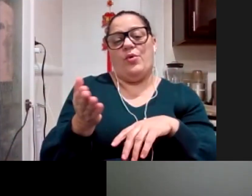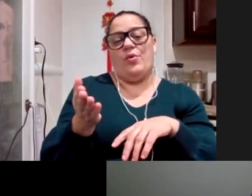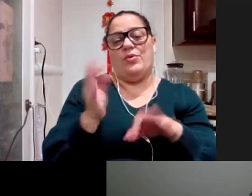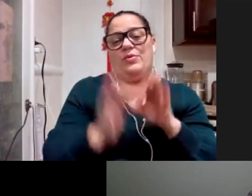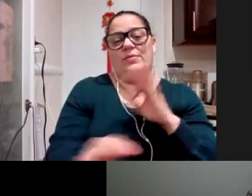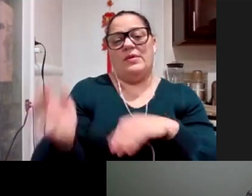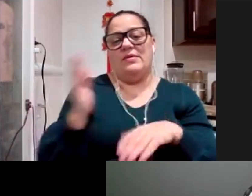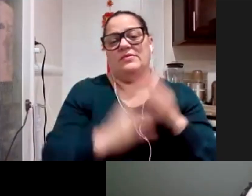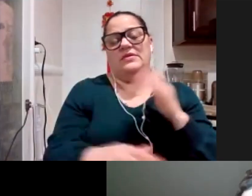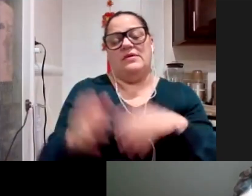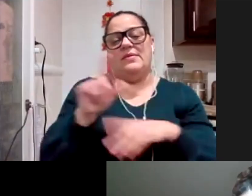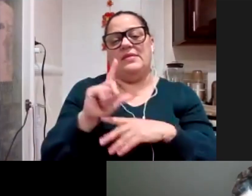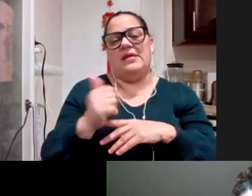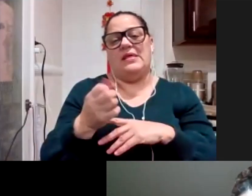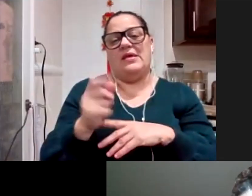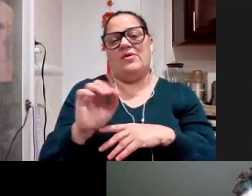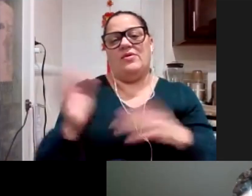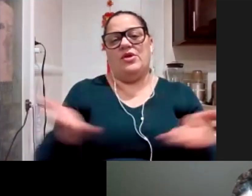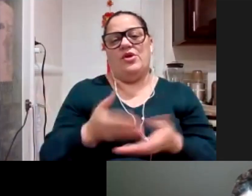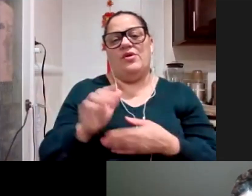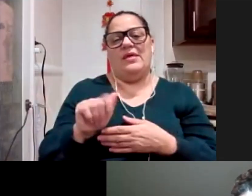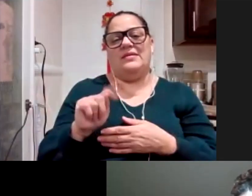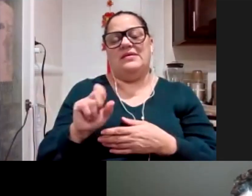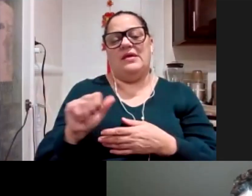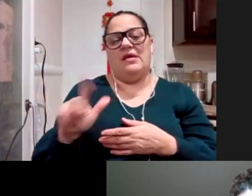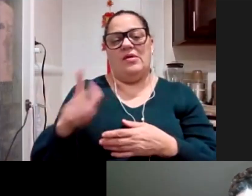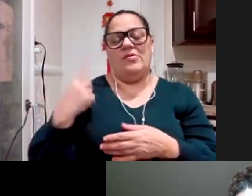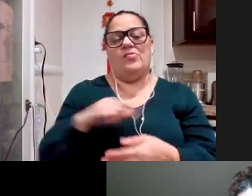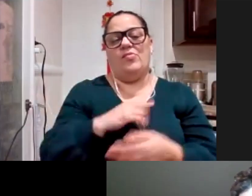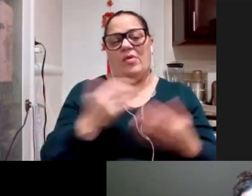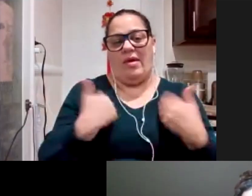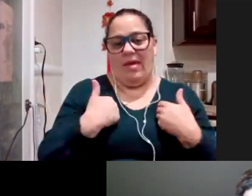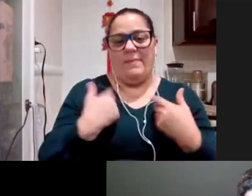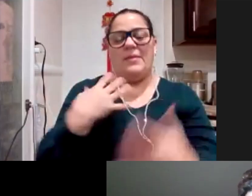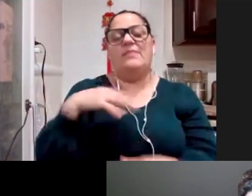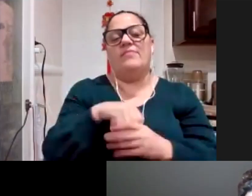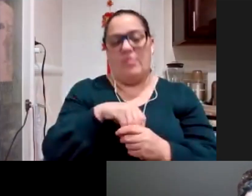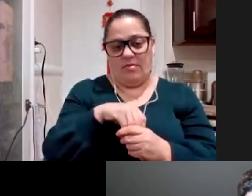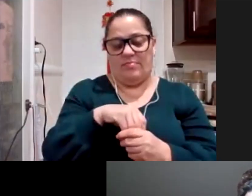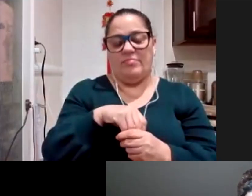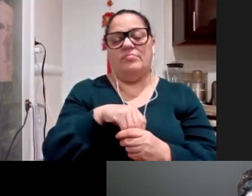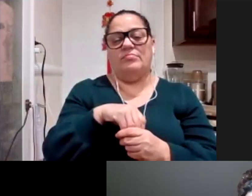the galleries here in Atlanta uh who have you know participated in that show. But anyway,